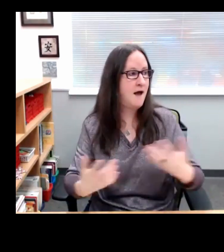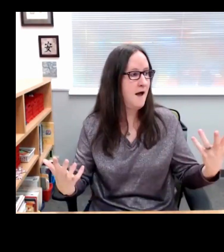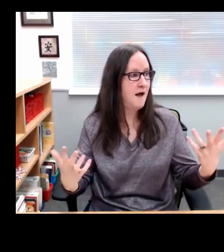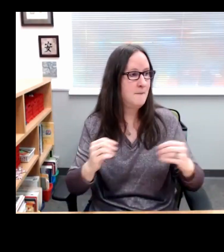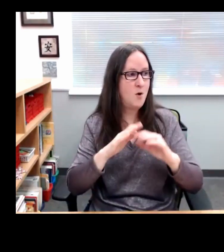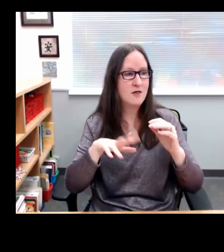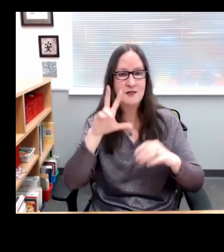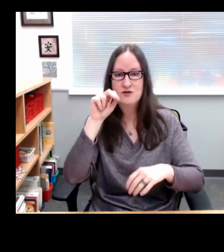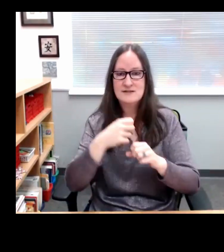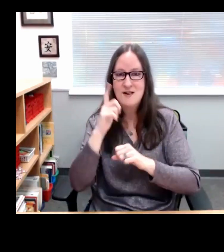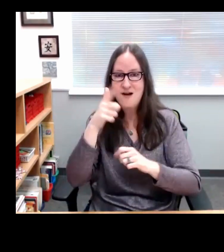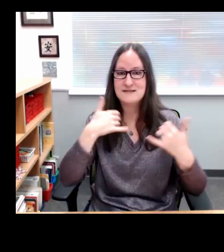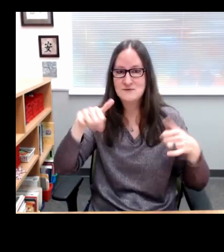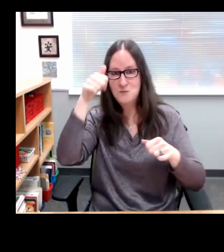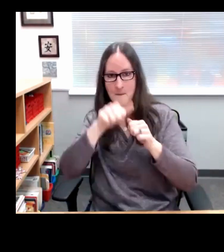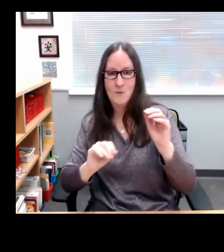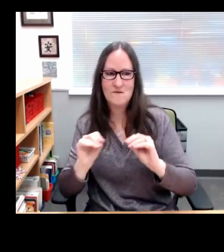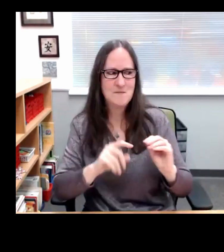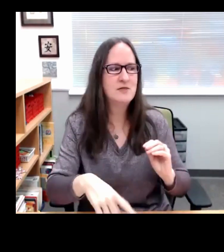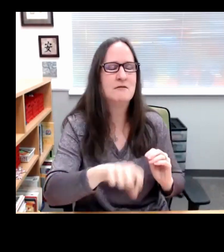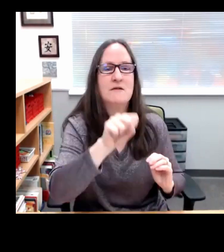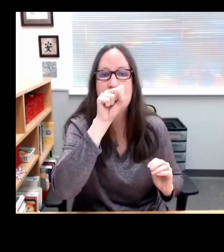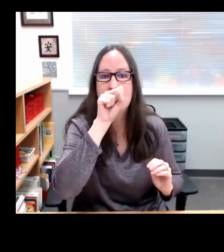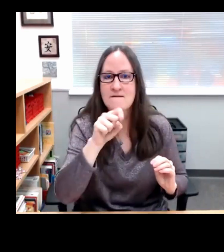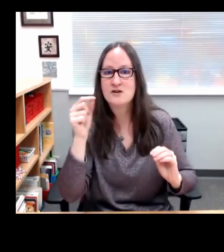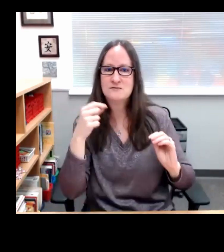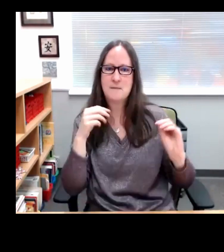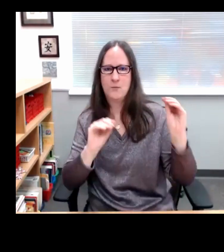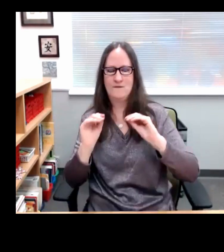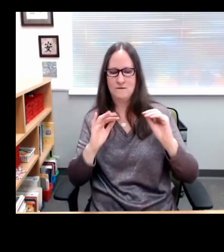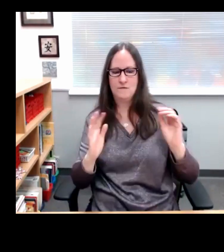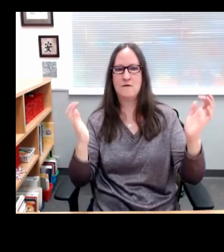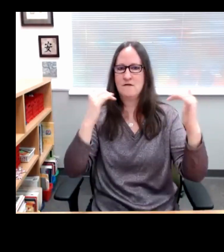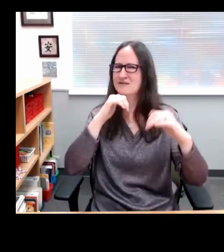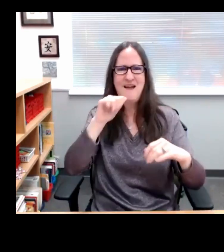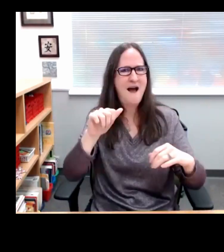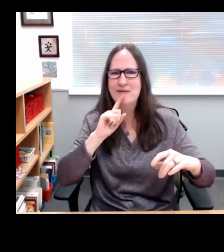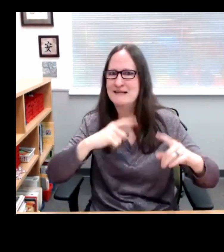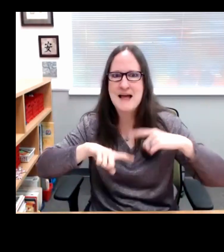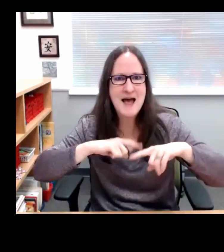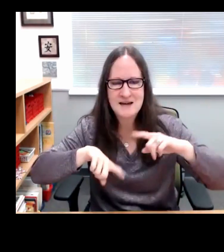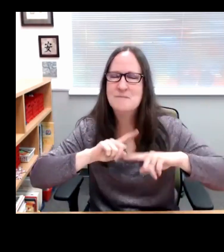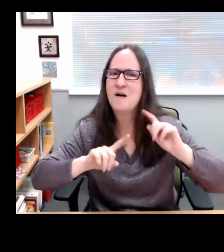remember to this day, more than 30 years later, I can remember the movement. I just love this.